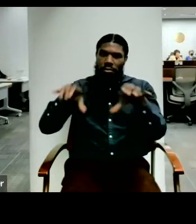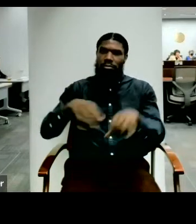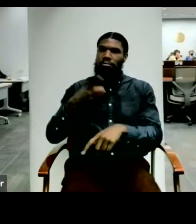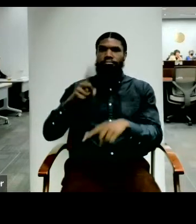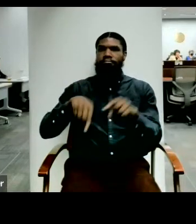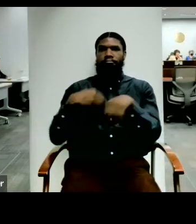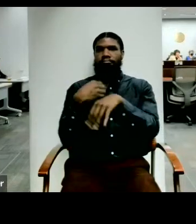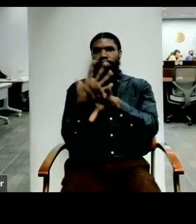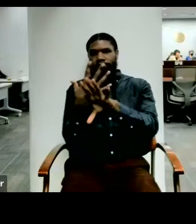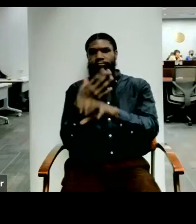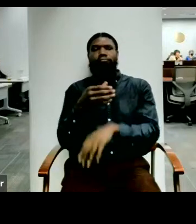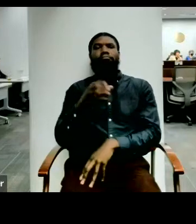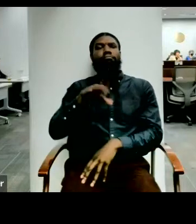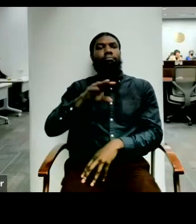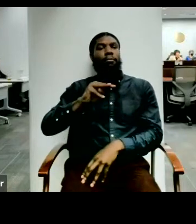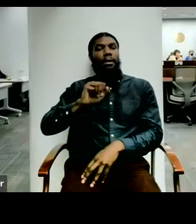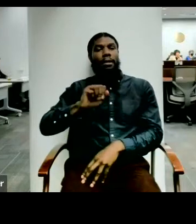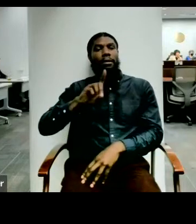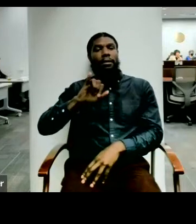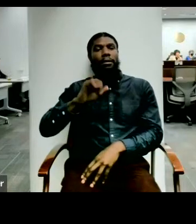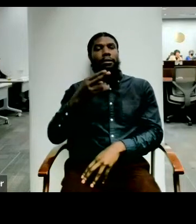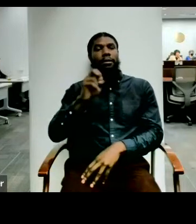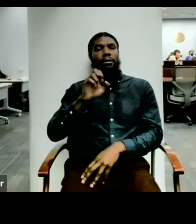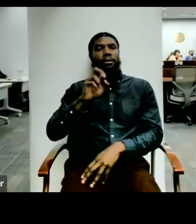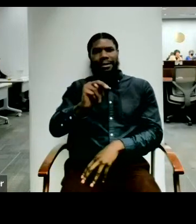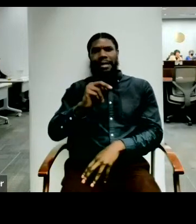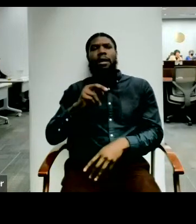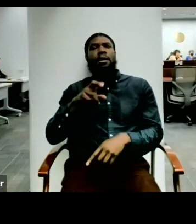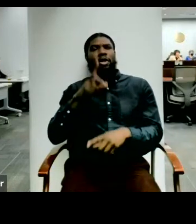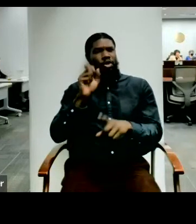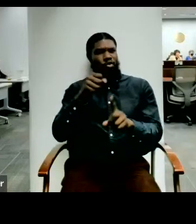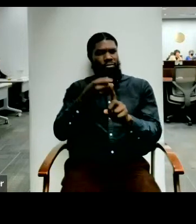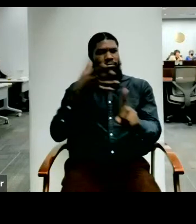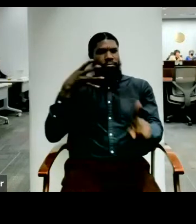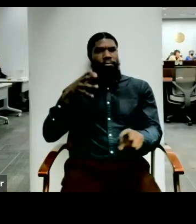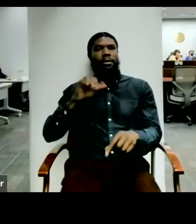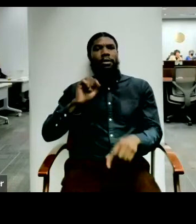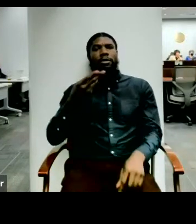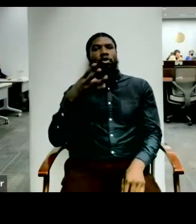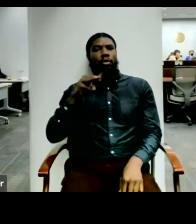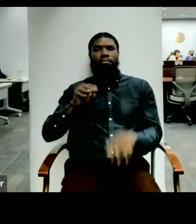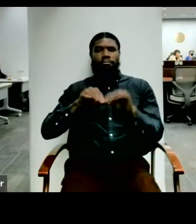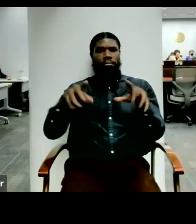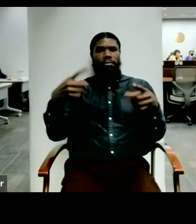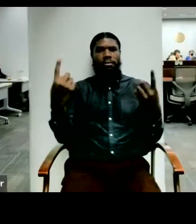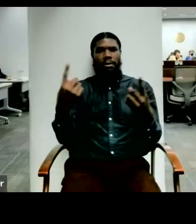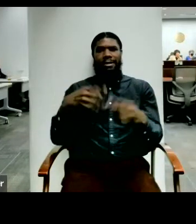In fact I think SHRM putting something out, noting that 60% of its respondents in one study which